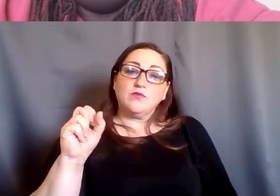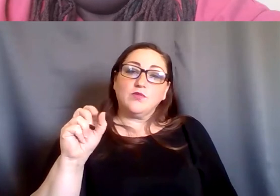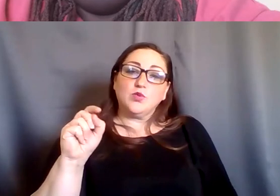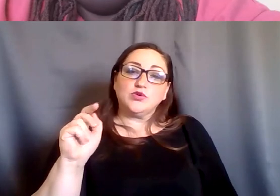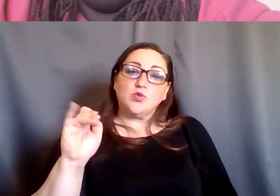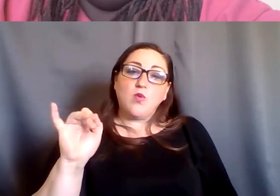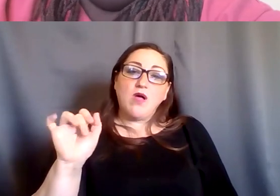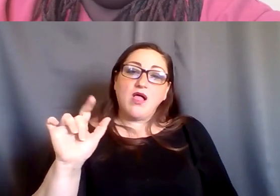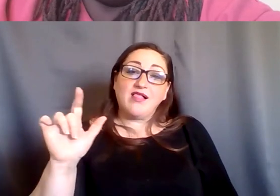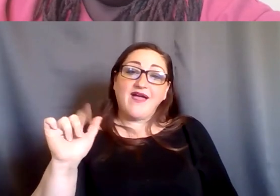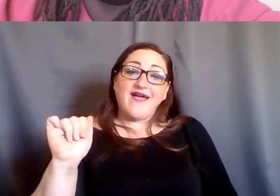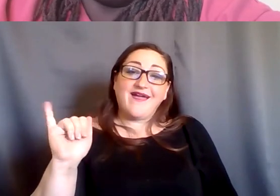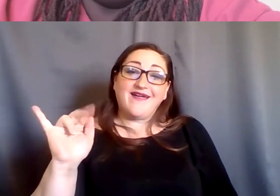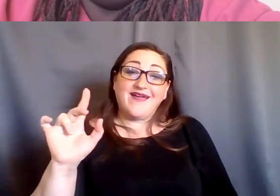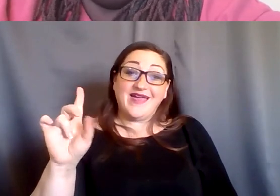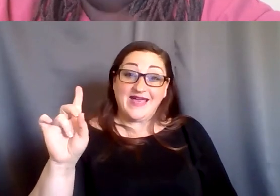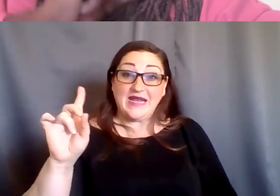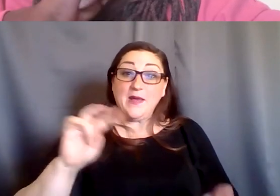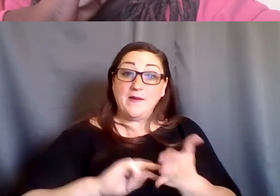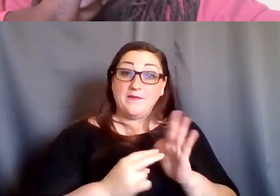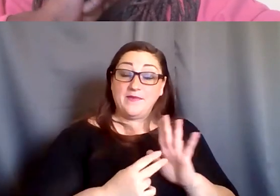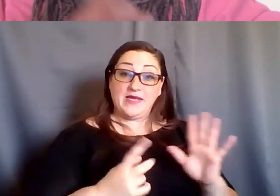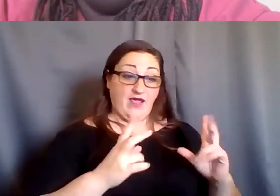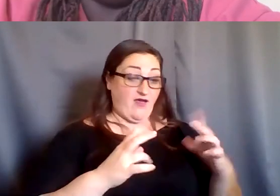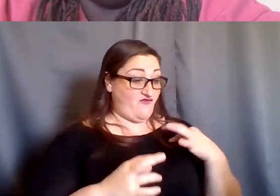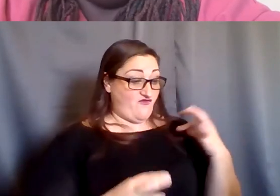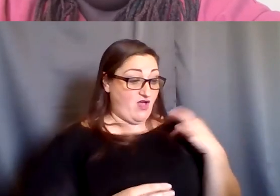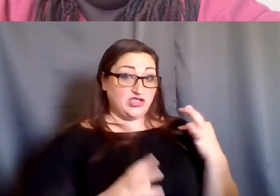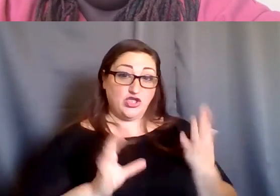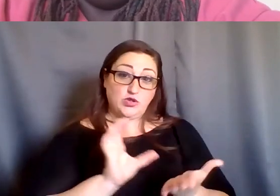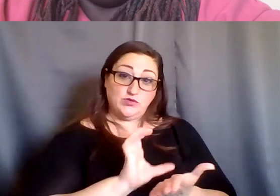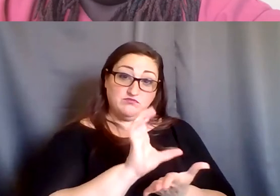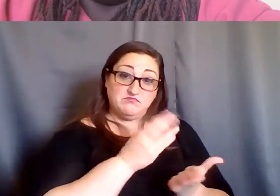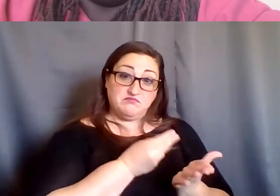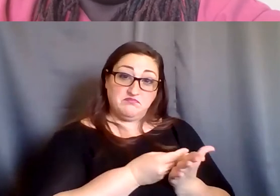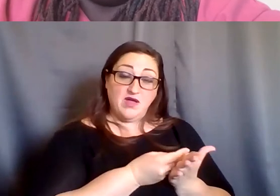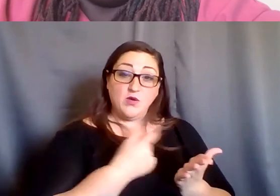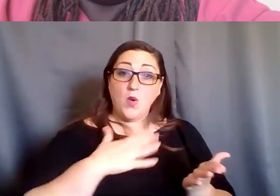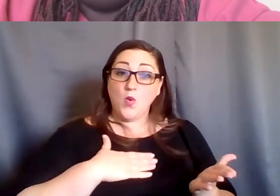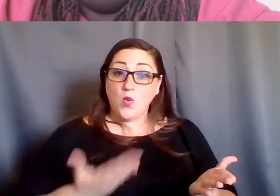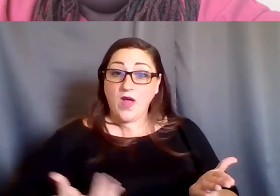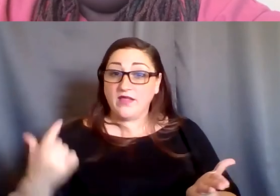Making sure that nursing—you know, nursing home staff know that